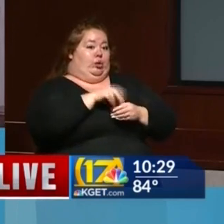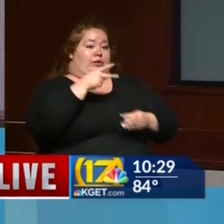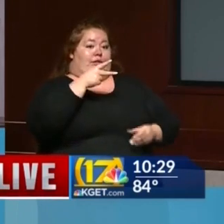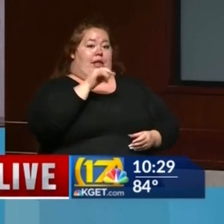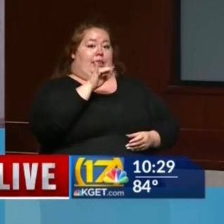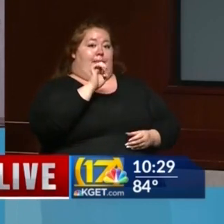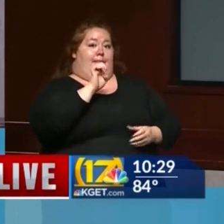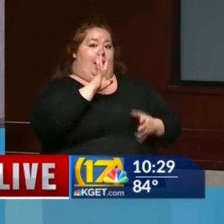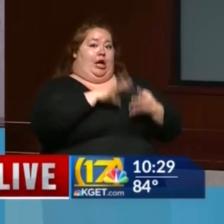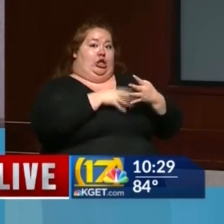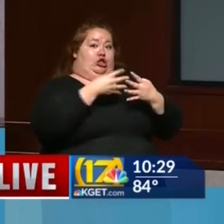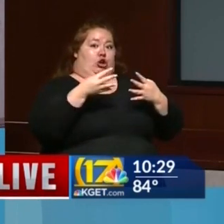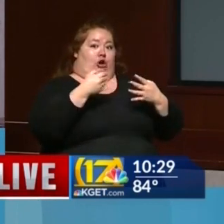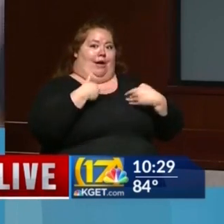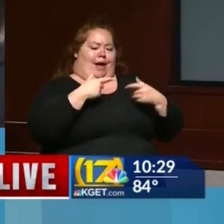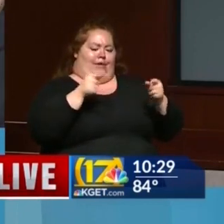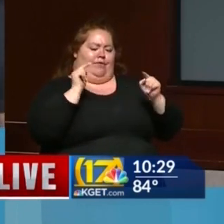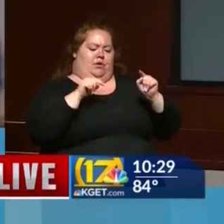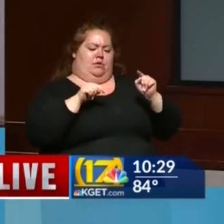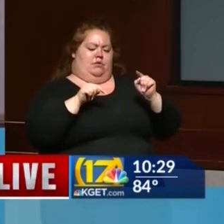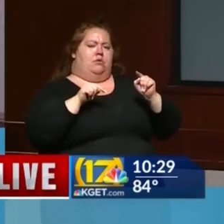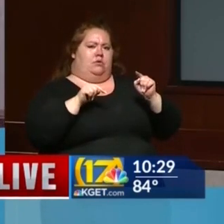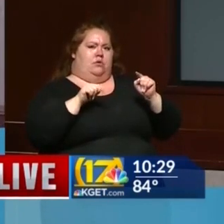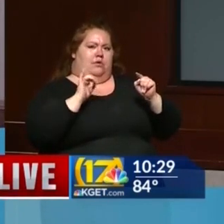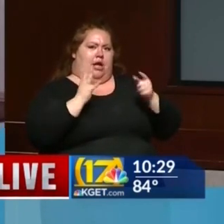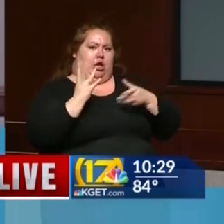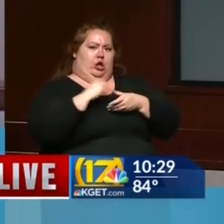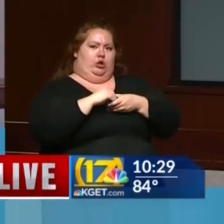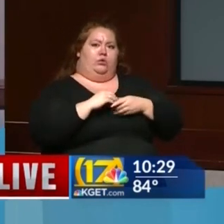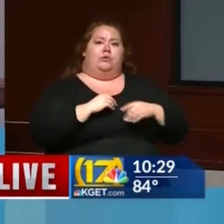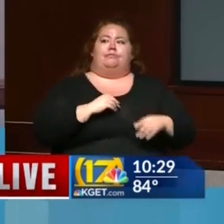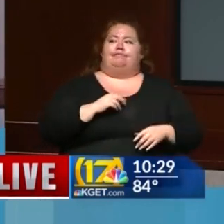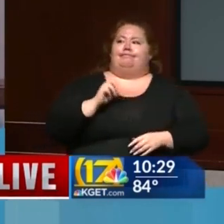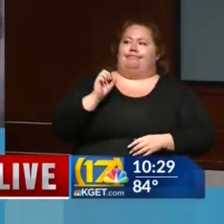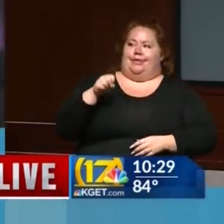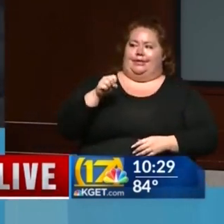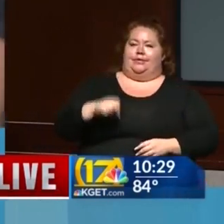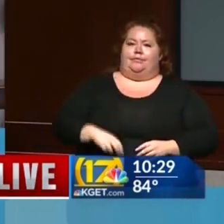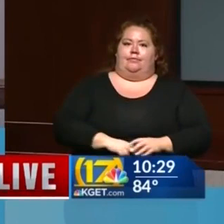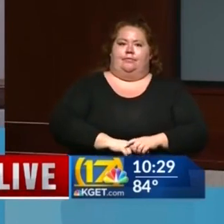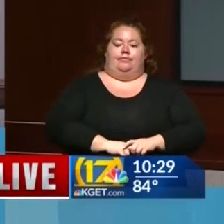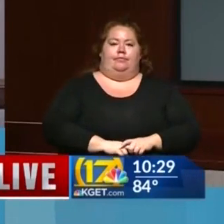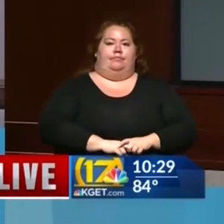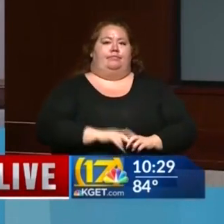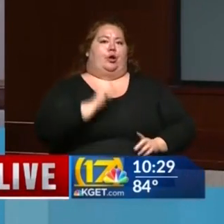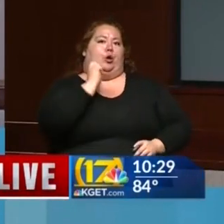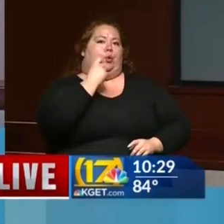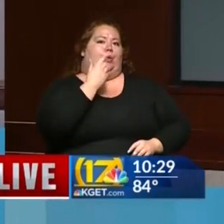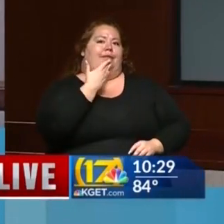AND THAT WOULD INCLUDE, AGAIN, THE BY CHART RIGHT BELOW THAT EXPLAINS THE ETHNICITY.